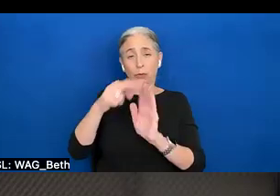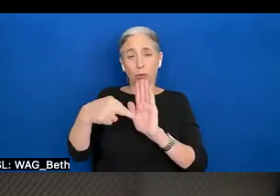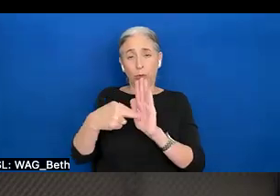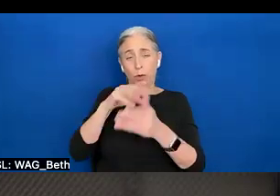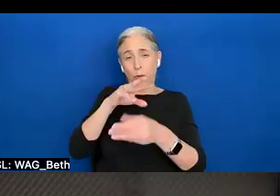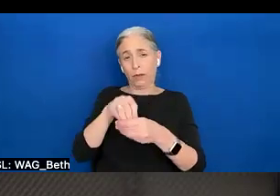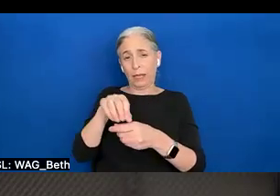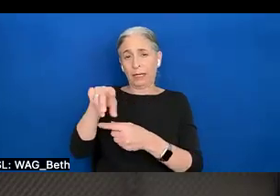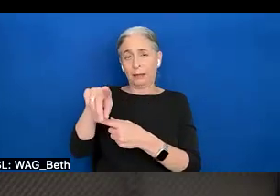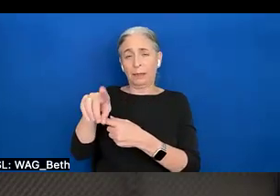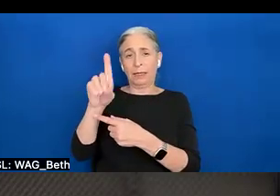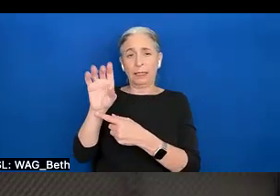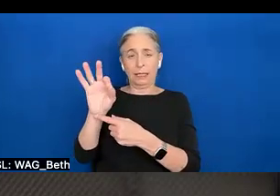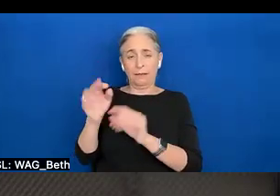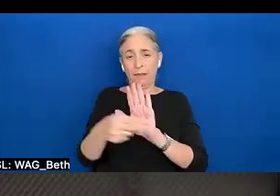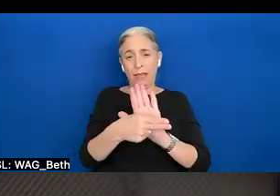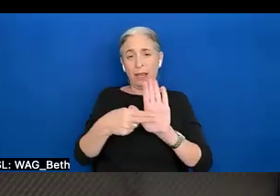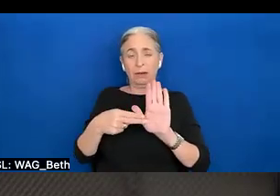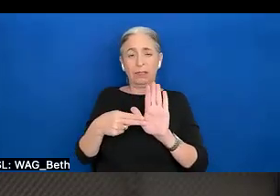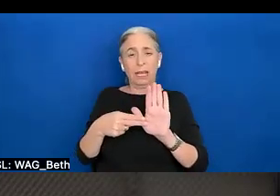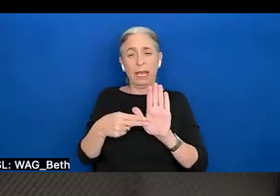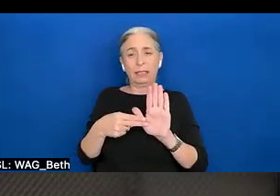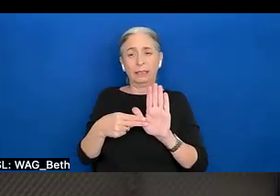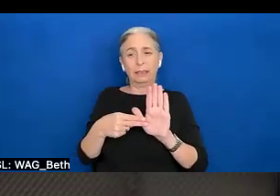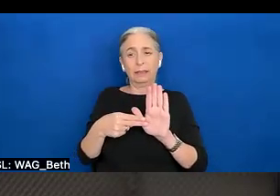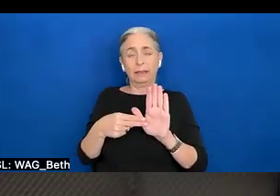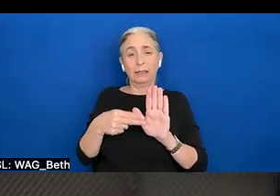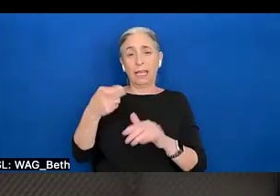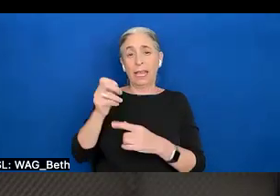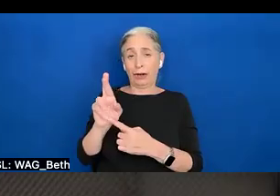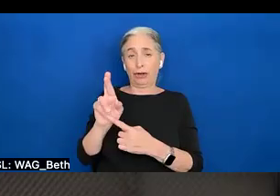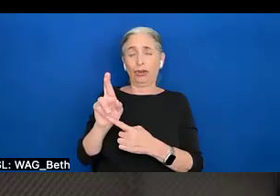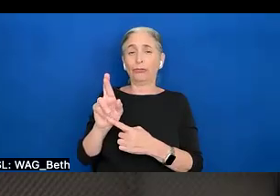And they are tagged as headers.